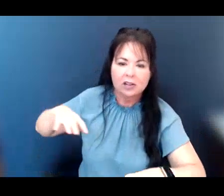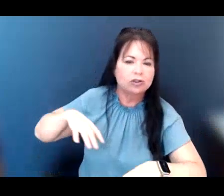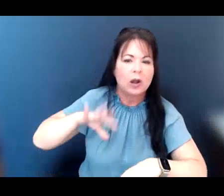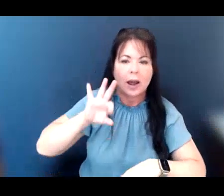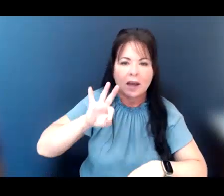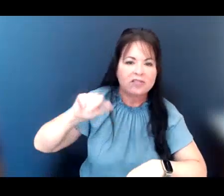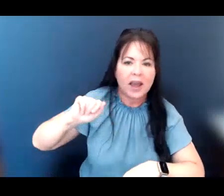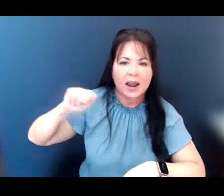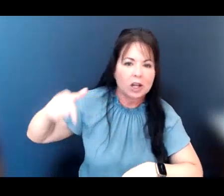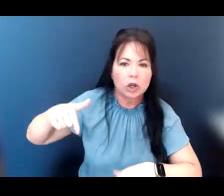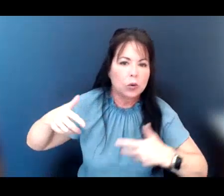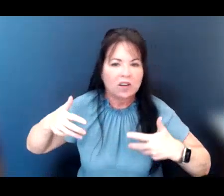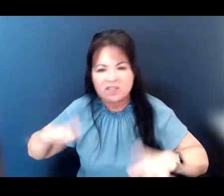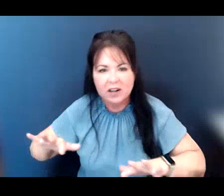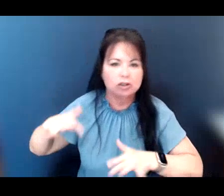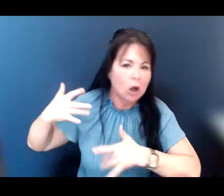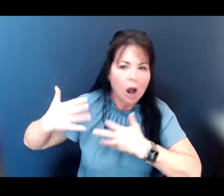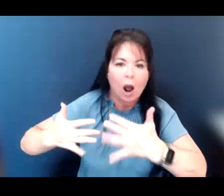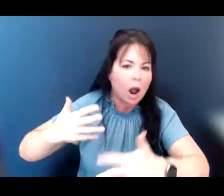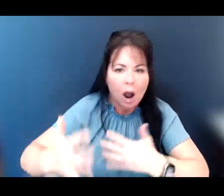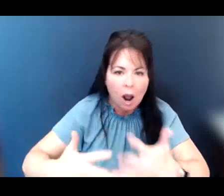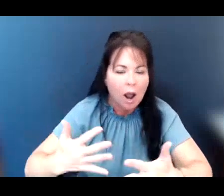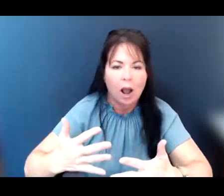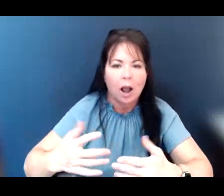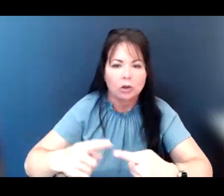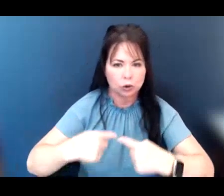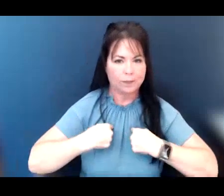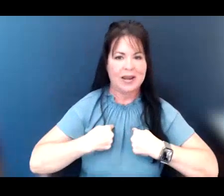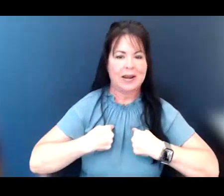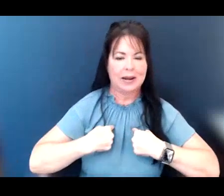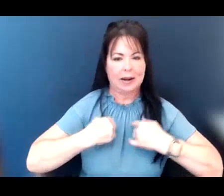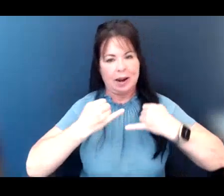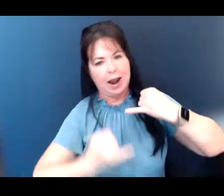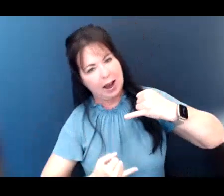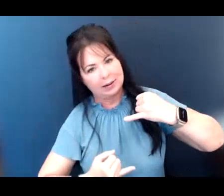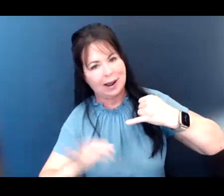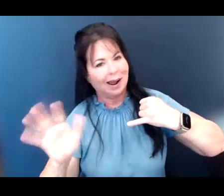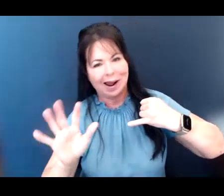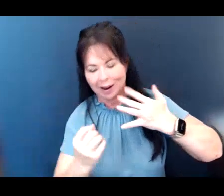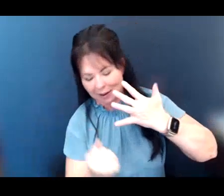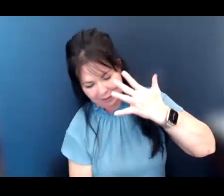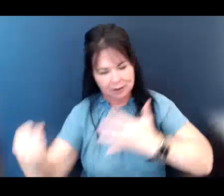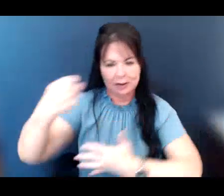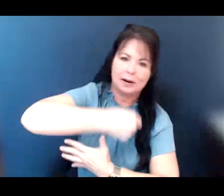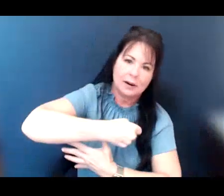And then they send it to me. We should be discussing accessibility really at the very beginning, during the wireframing